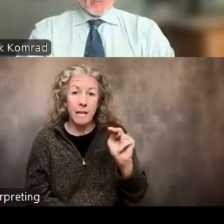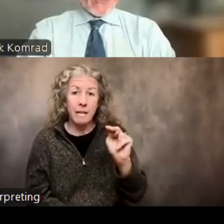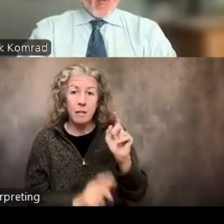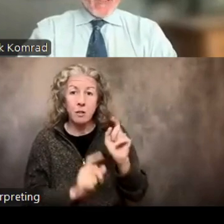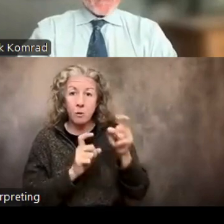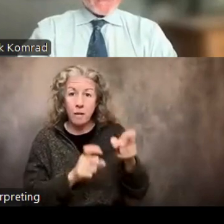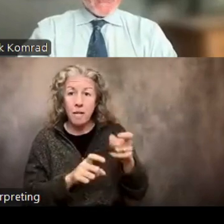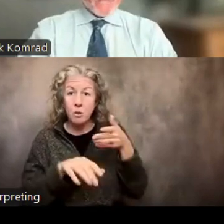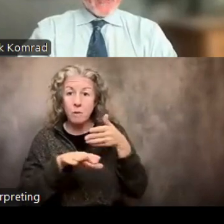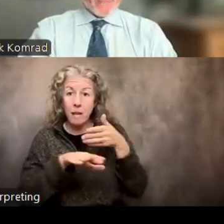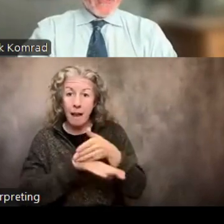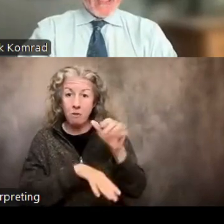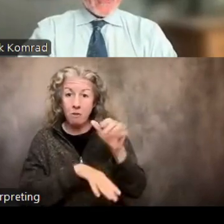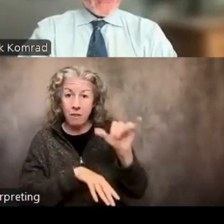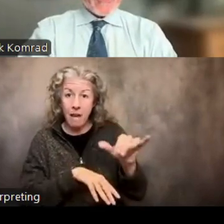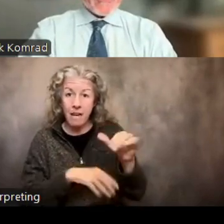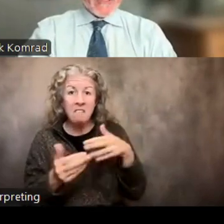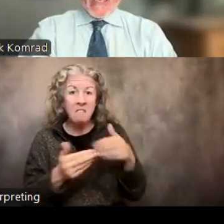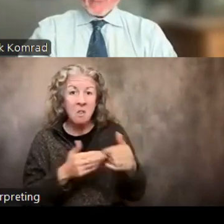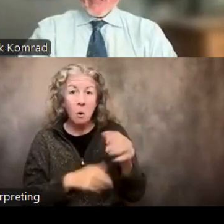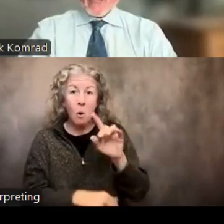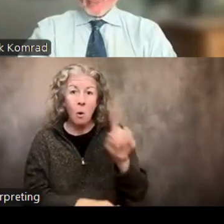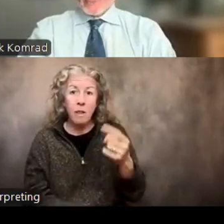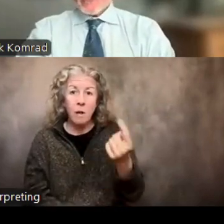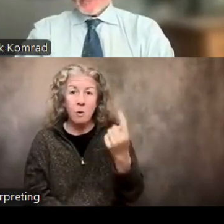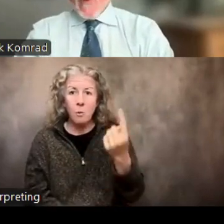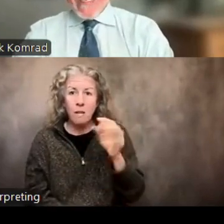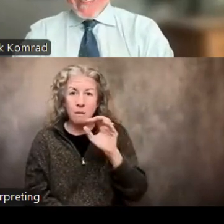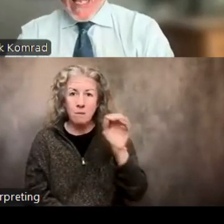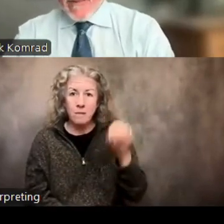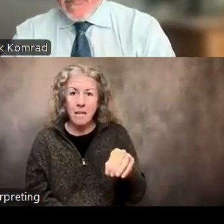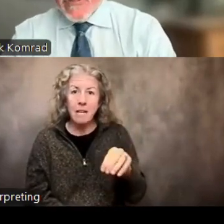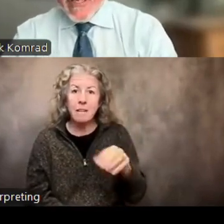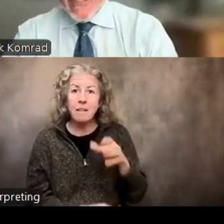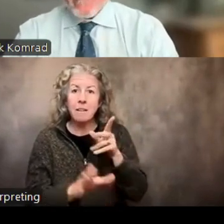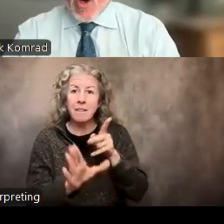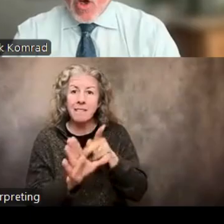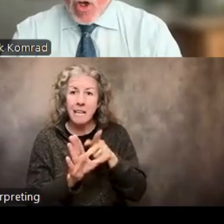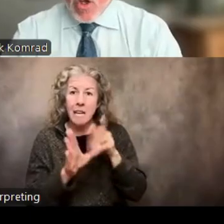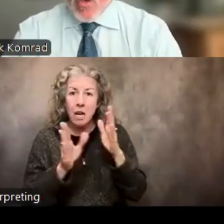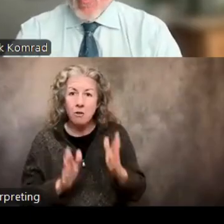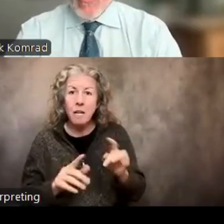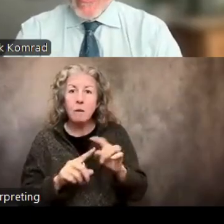only 1% of the euthanasias are psychiatric, 29% of all organ